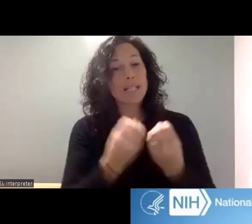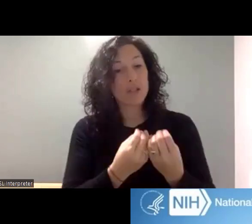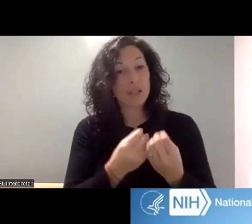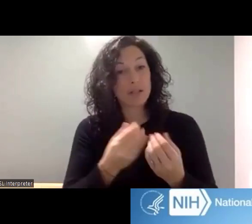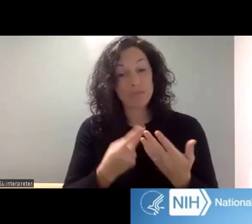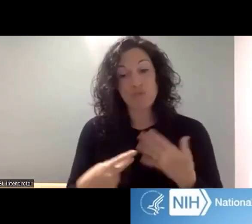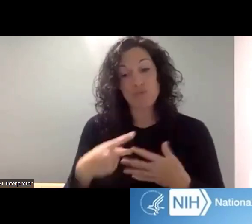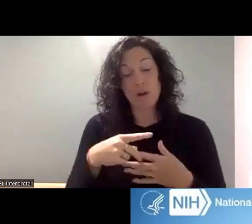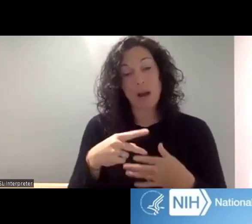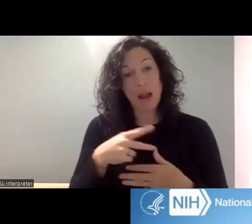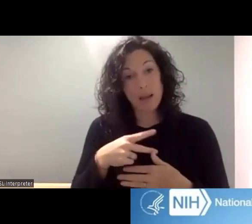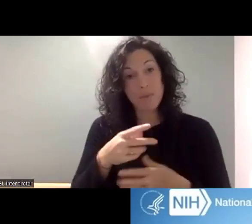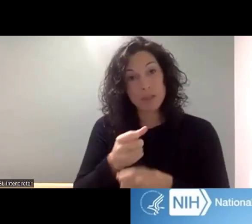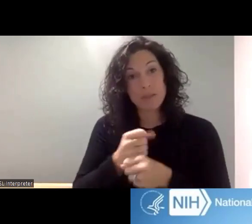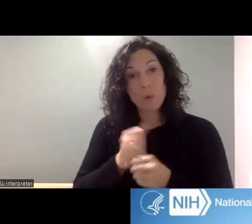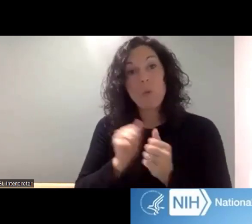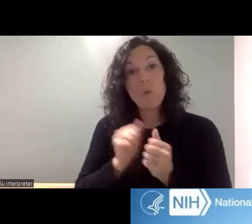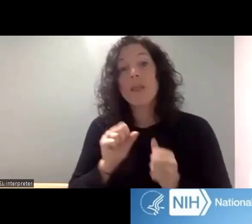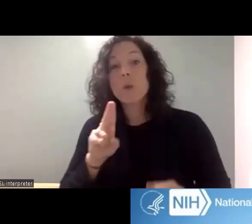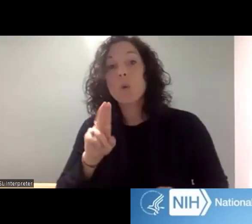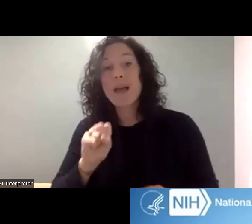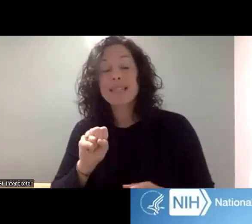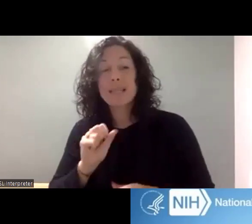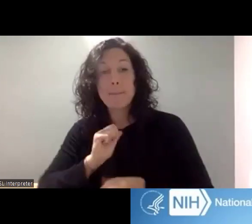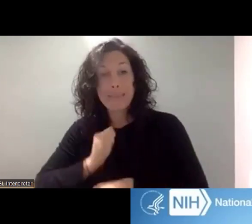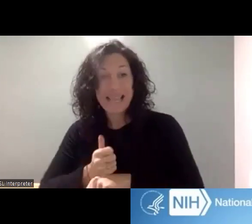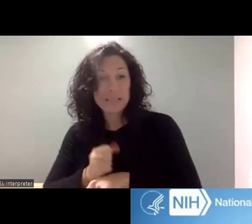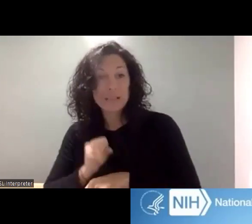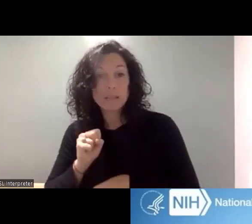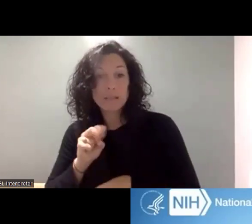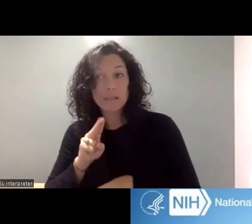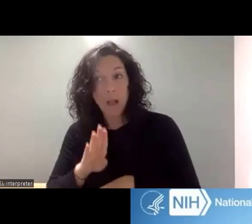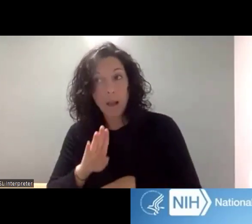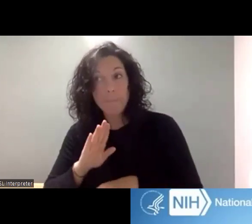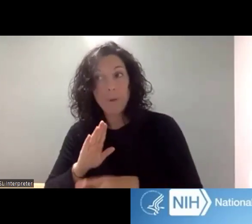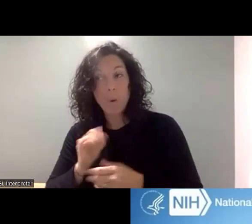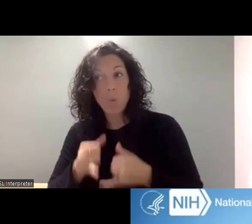with a US-based subaward. Is the US-based subaward required to use